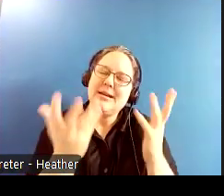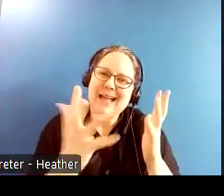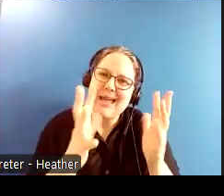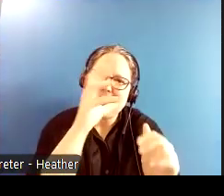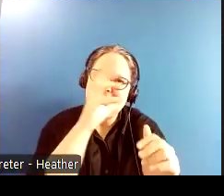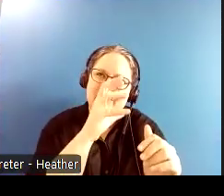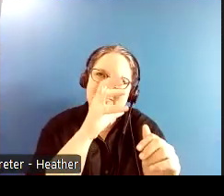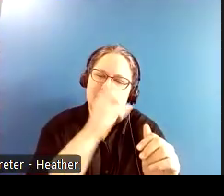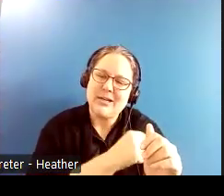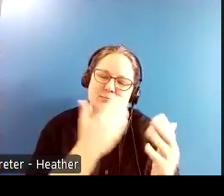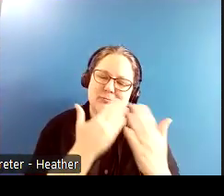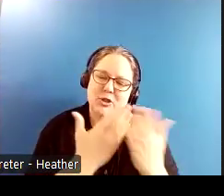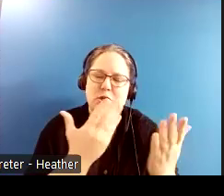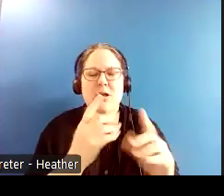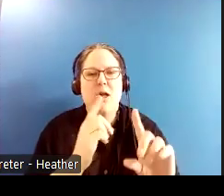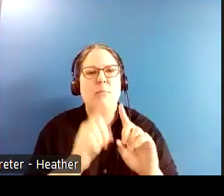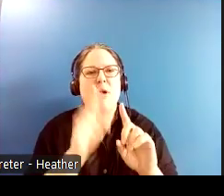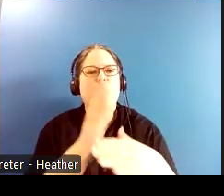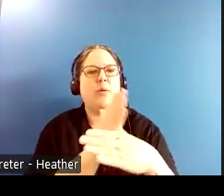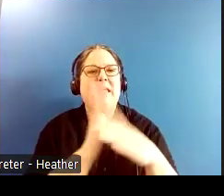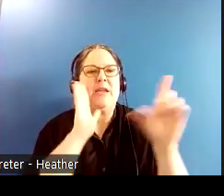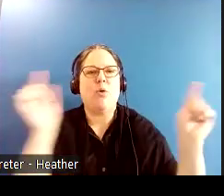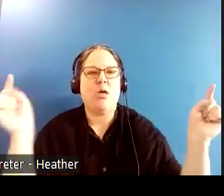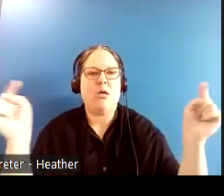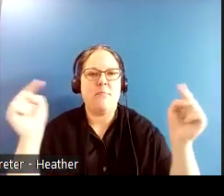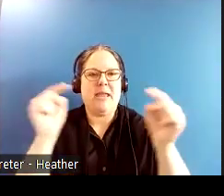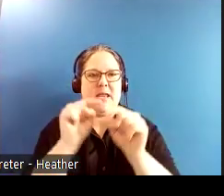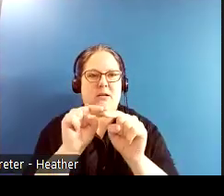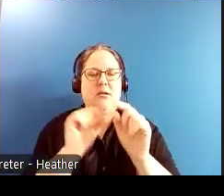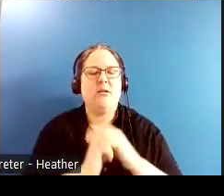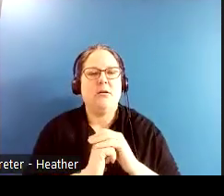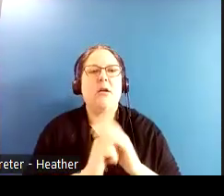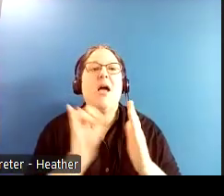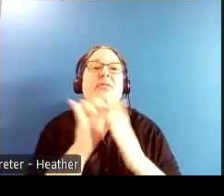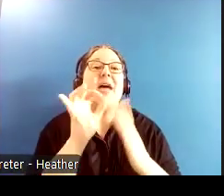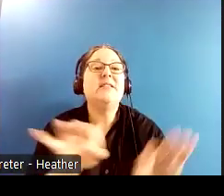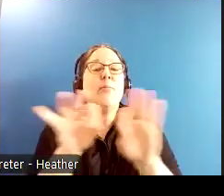your mean will eventually converge onto the exact value. This is important for the development of